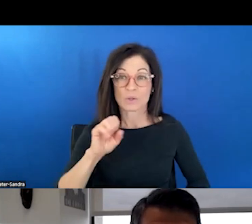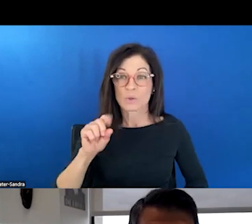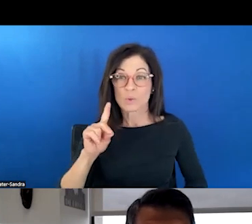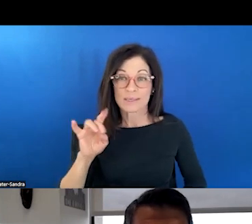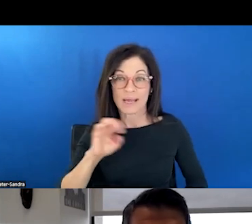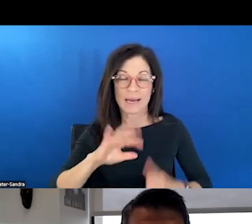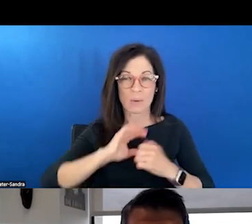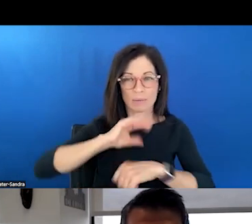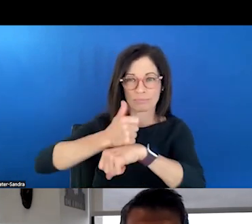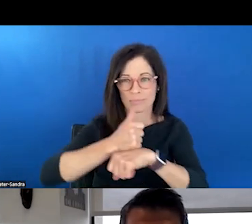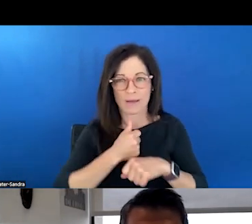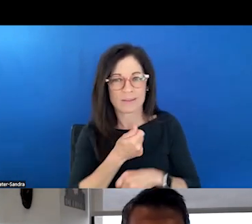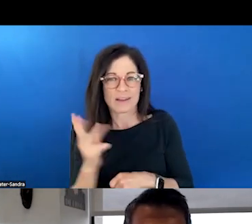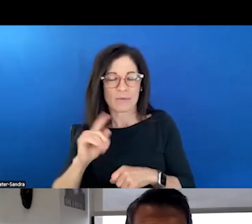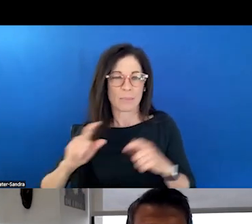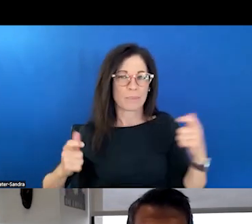COUNTRY.